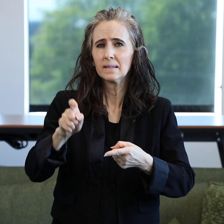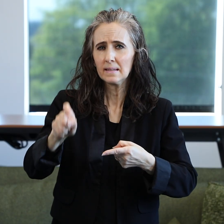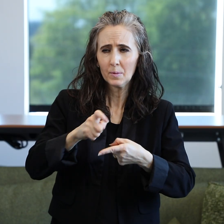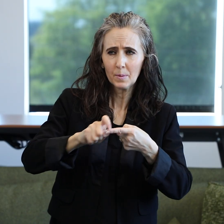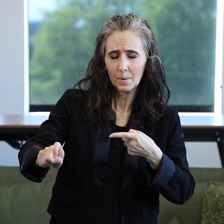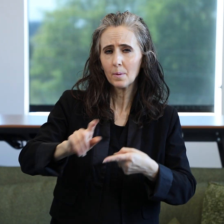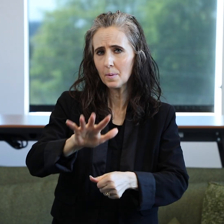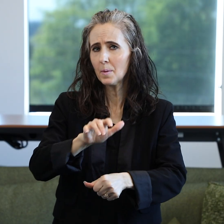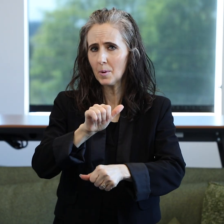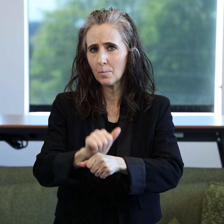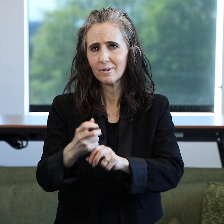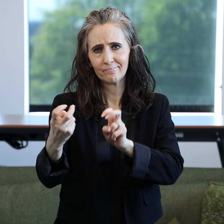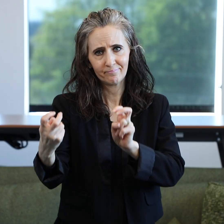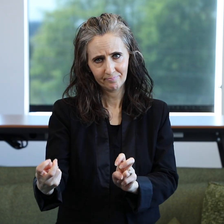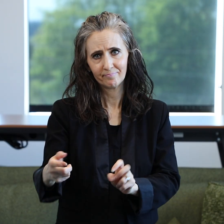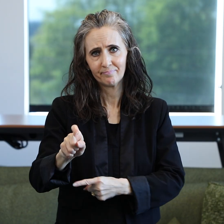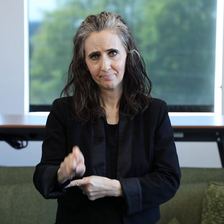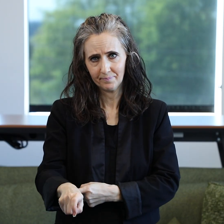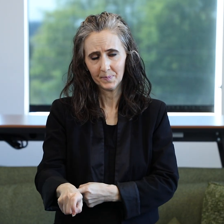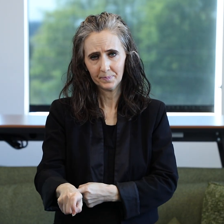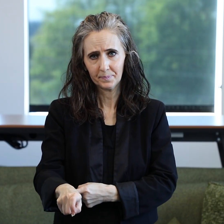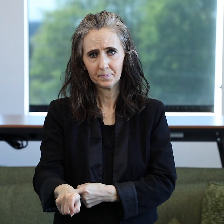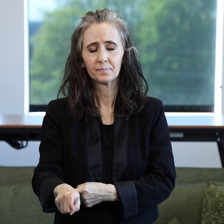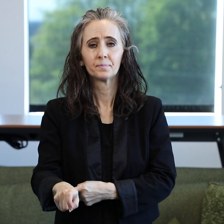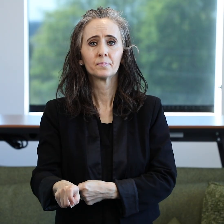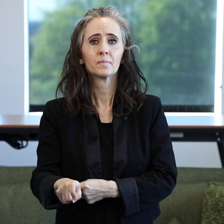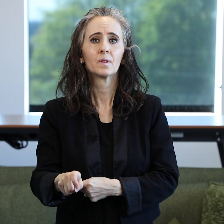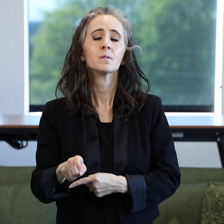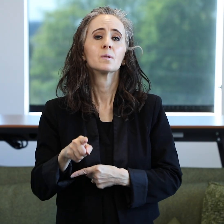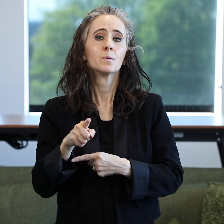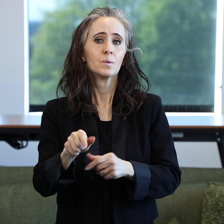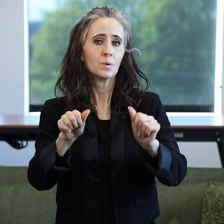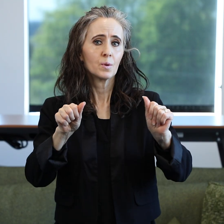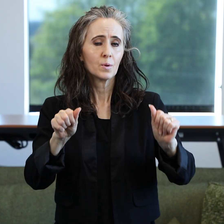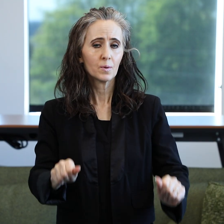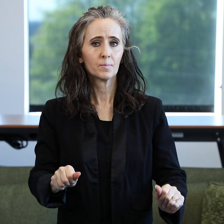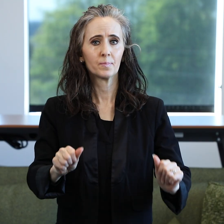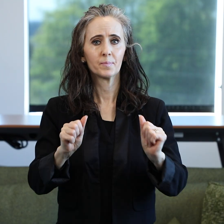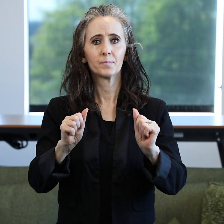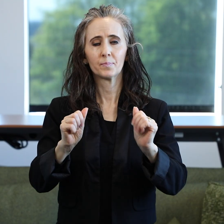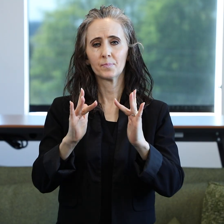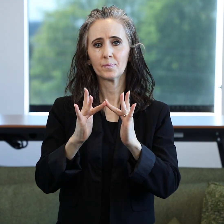along in your pregnancy. You can find telehealth medication abortion providers